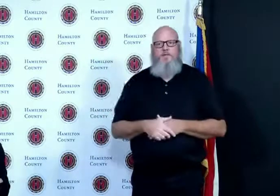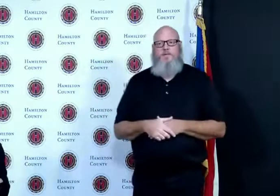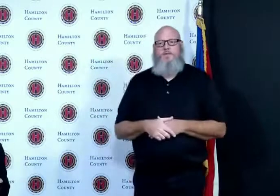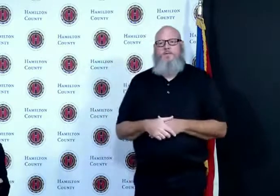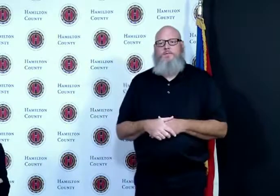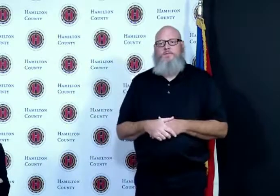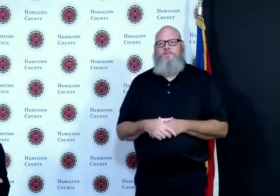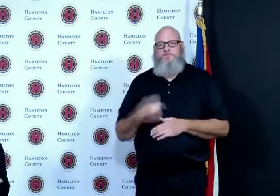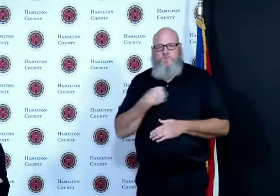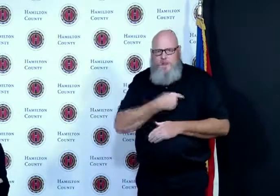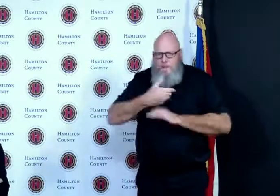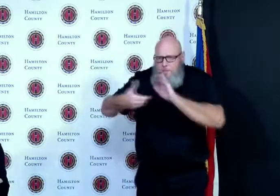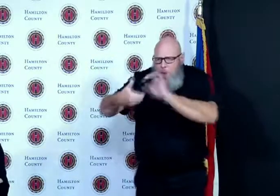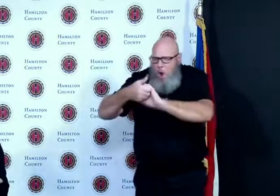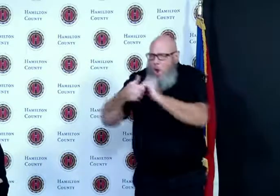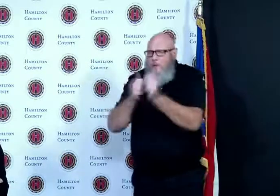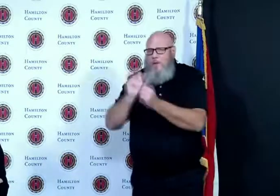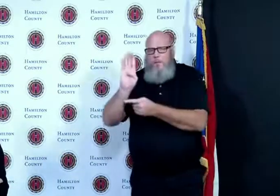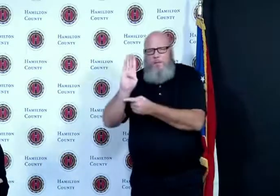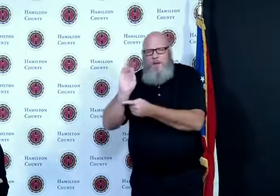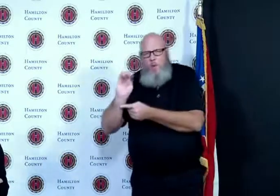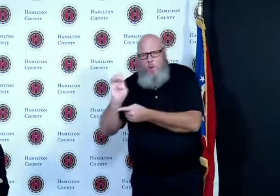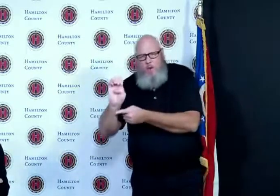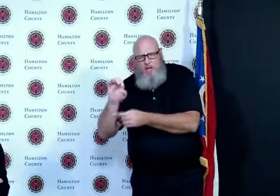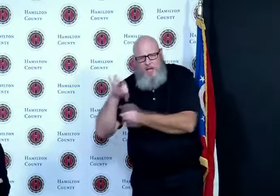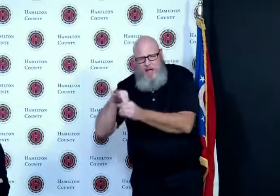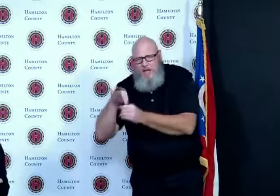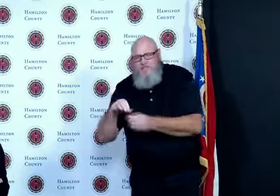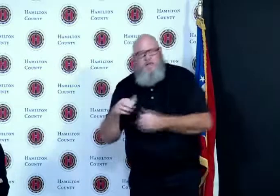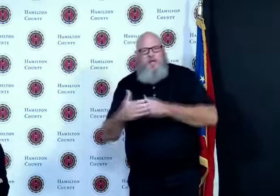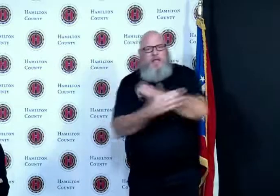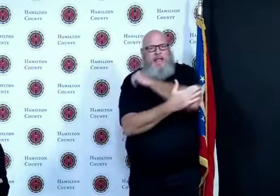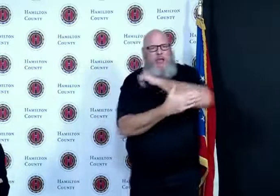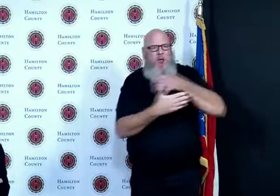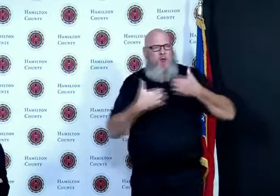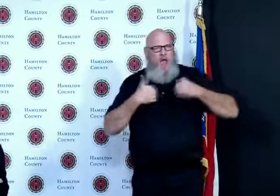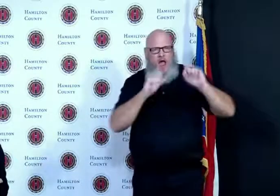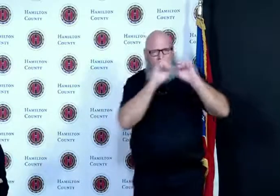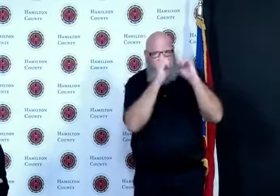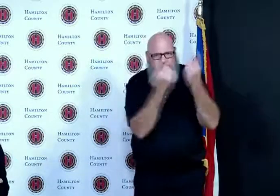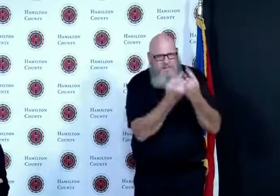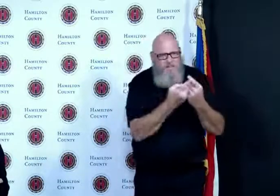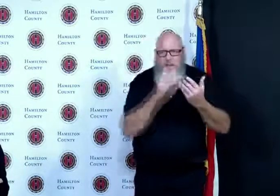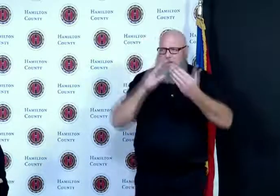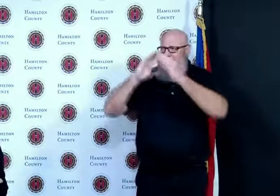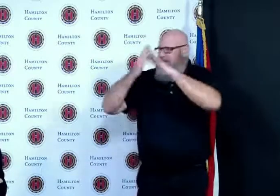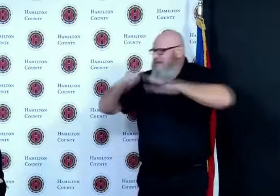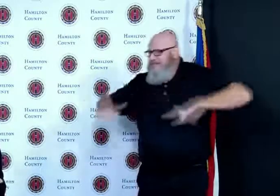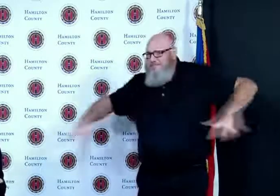we do have Sally Krisel and Sherry Poland from the Board of Elections the Deputy and Chair